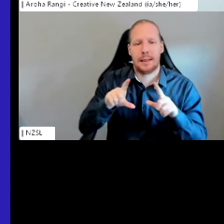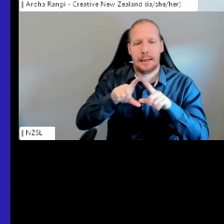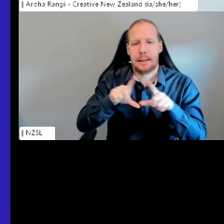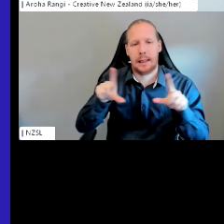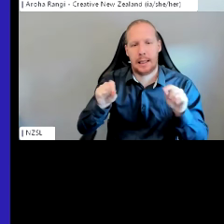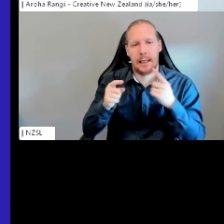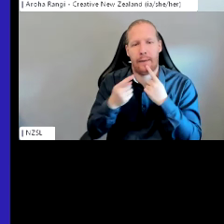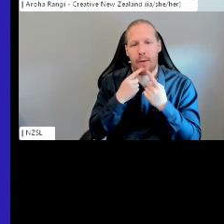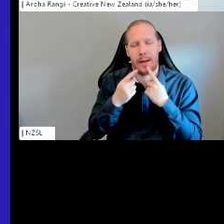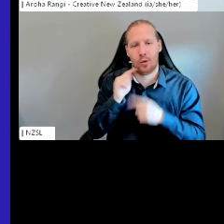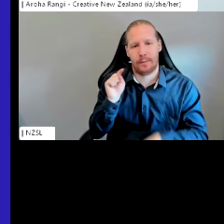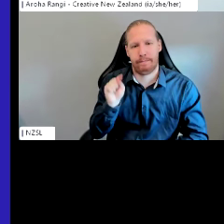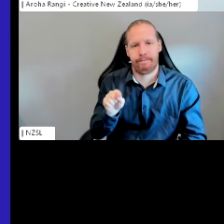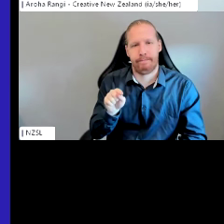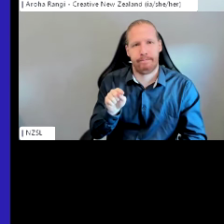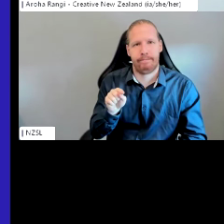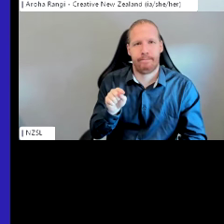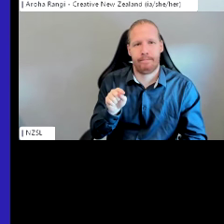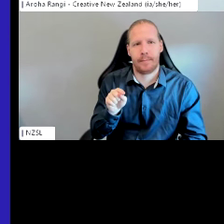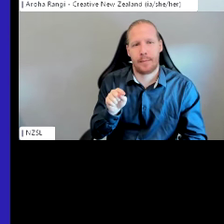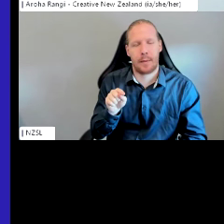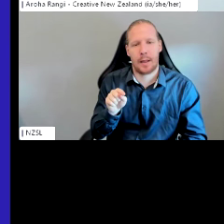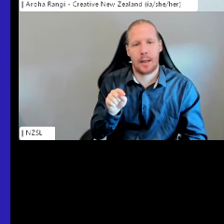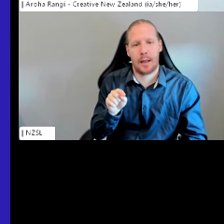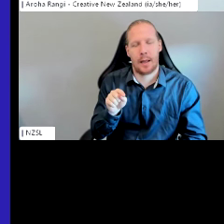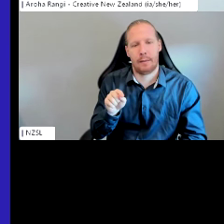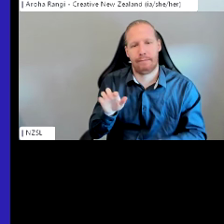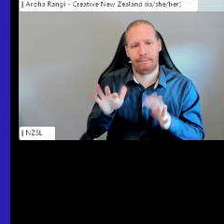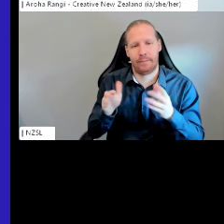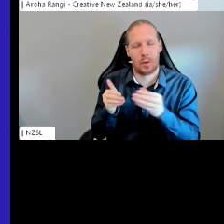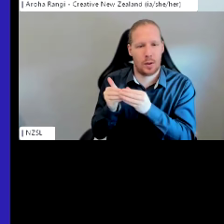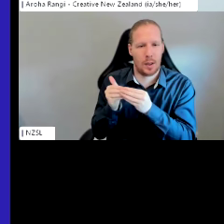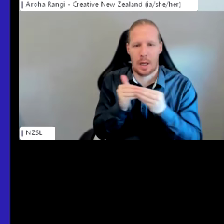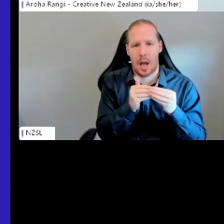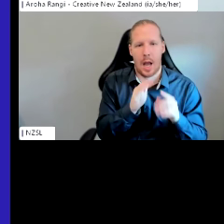but I'm saying the problem with it is it's a very poor guide to what someone wants to see next. It